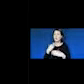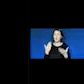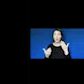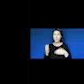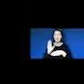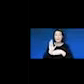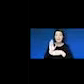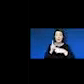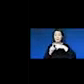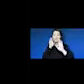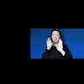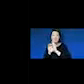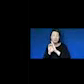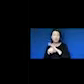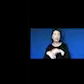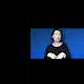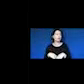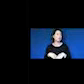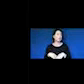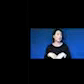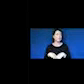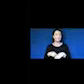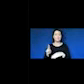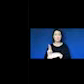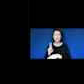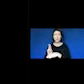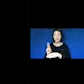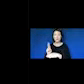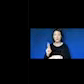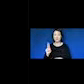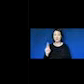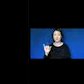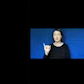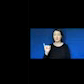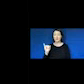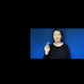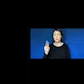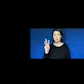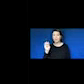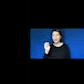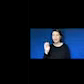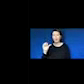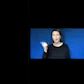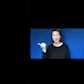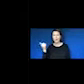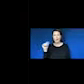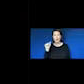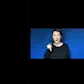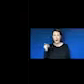We have used a movie and other apps before to highlight and show a short movie about